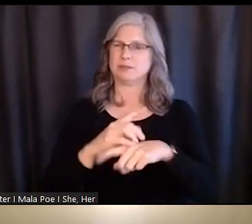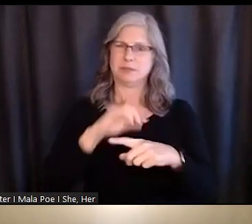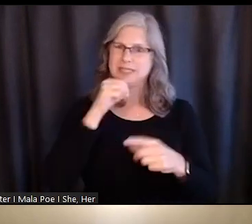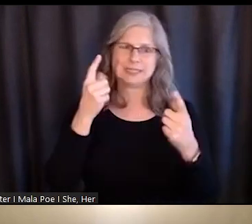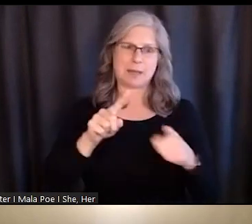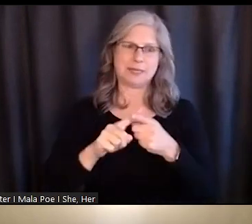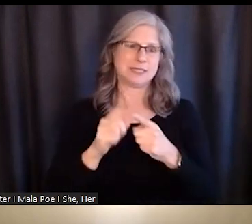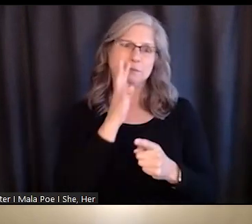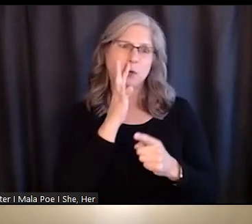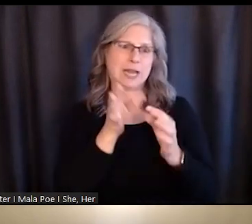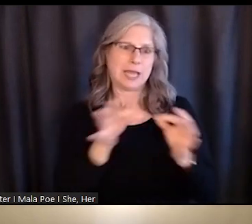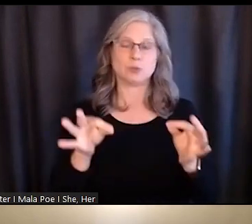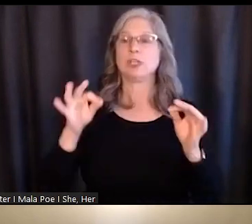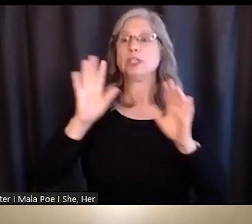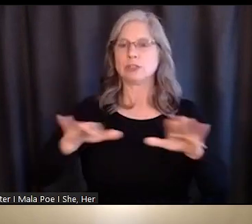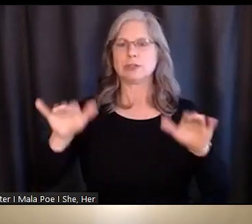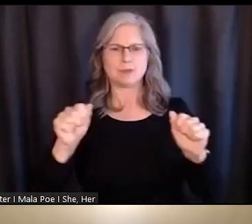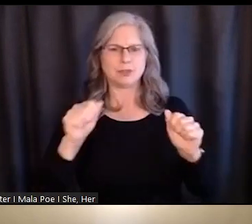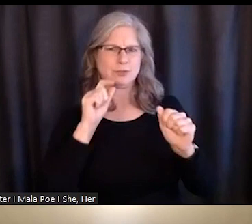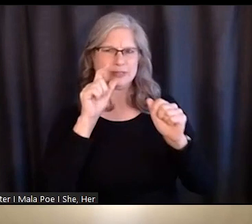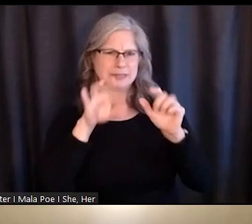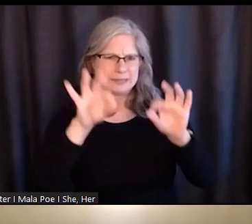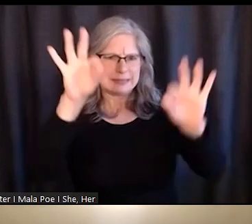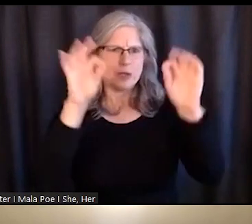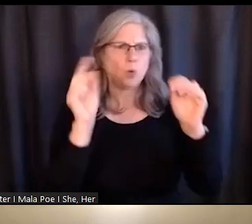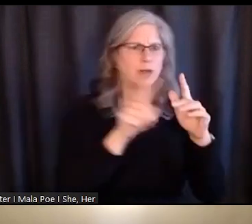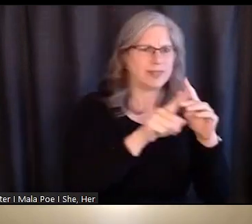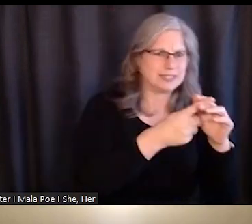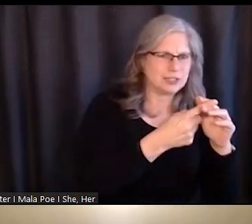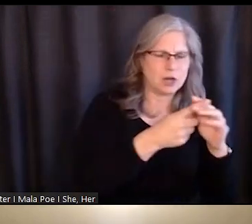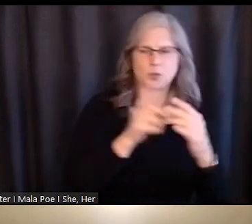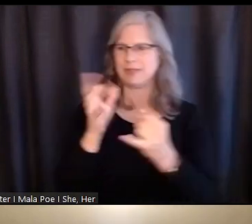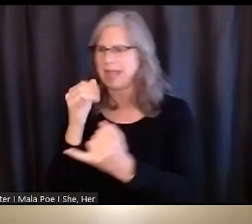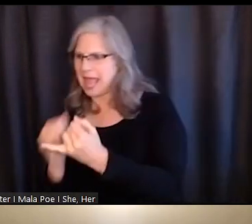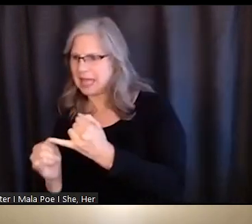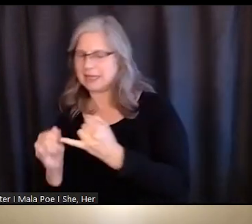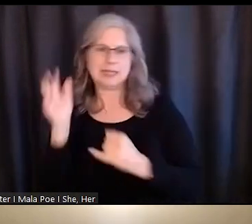So children have to be able to find where words start and where they end in order to start building a lexicon.